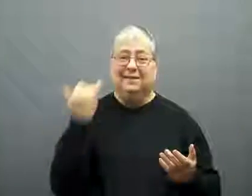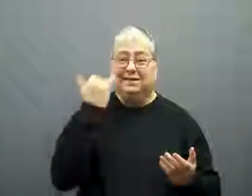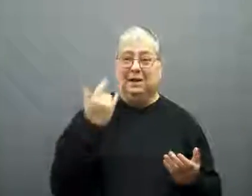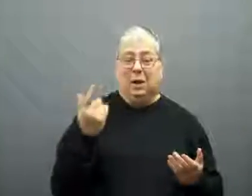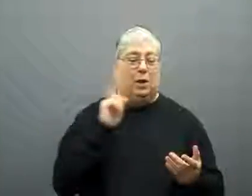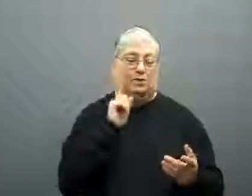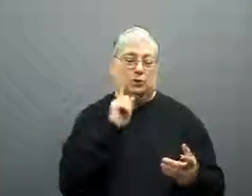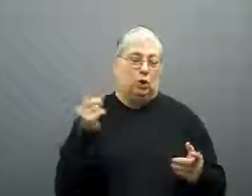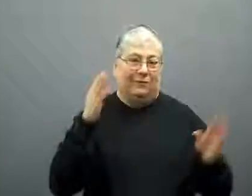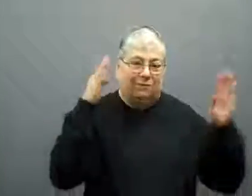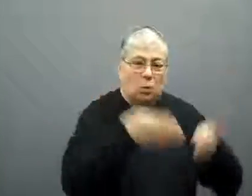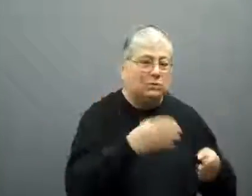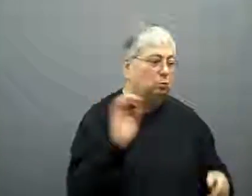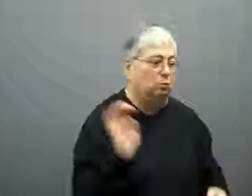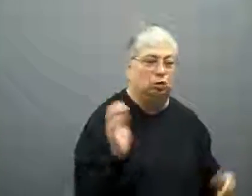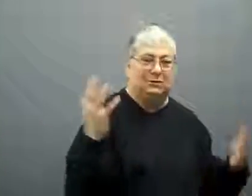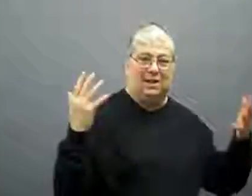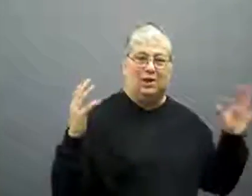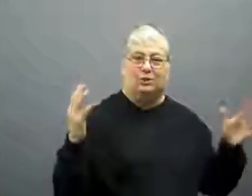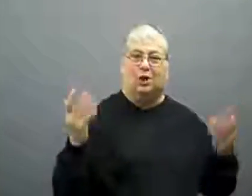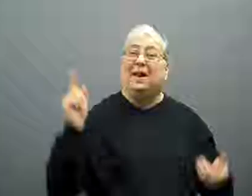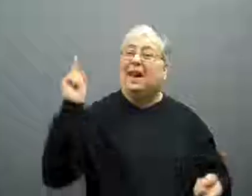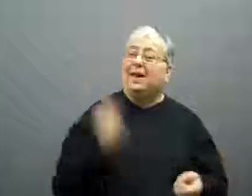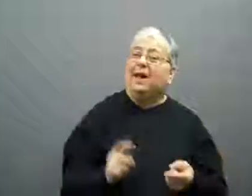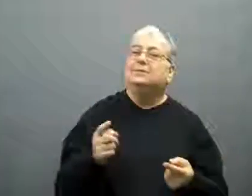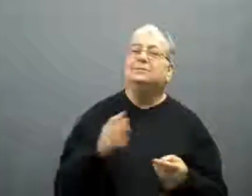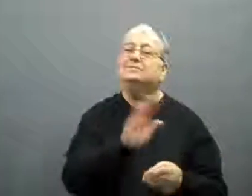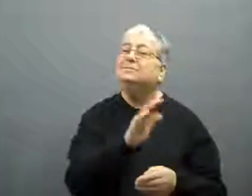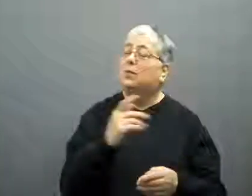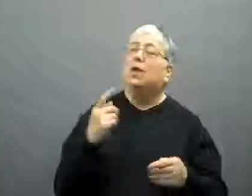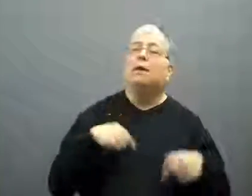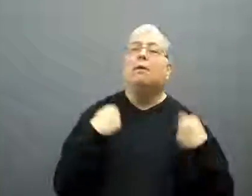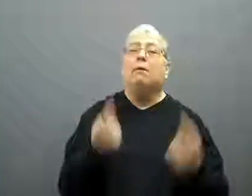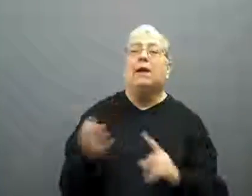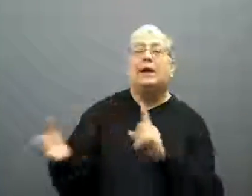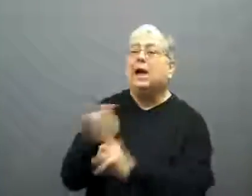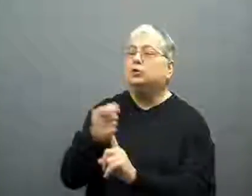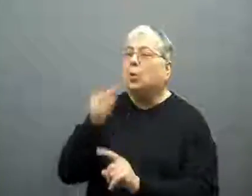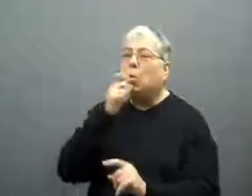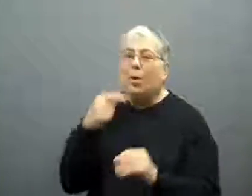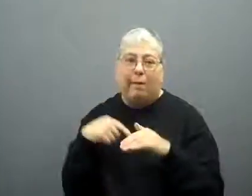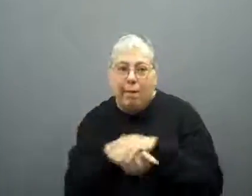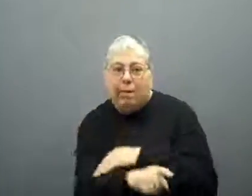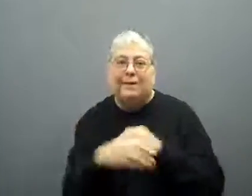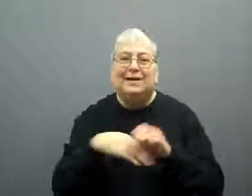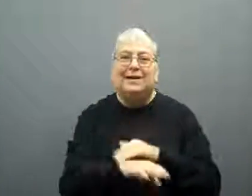Their focus would be on emergencies only.